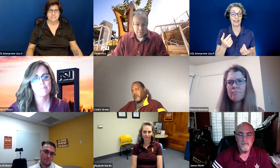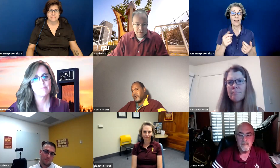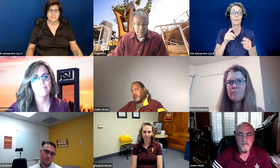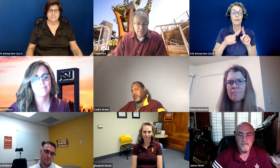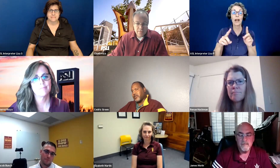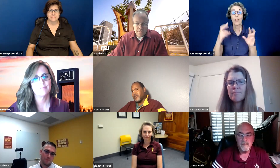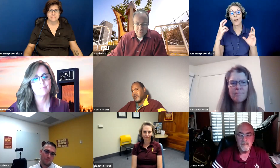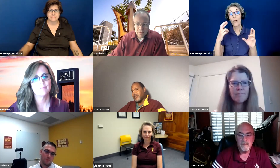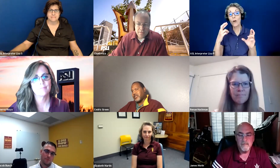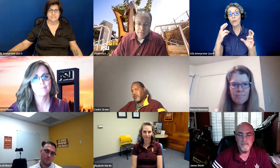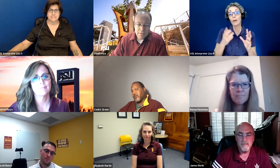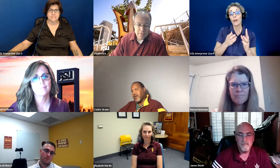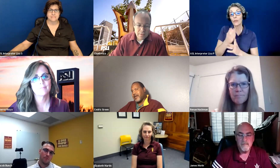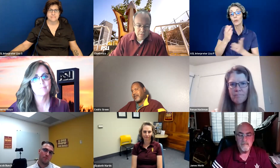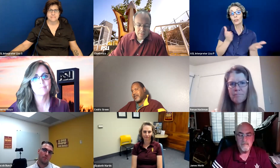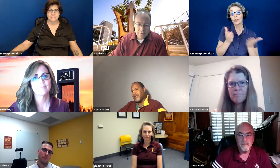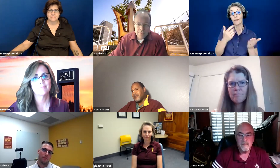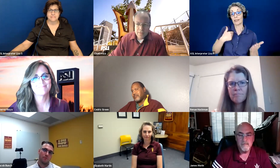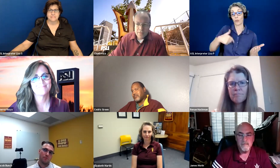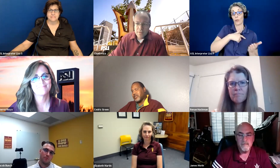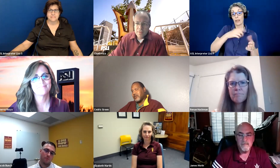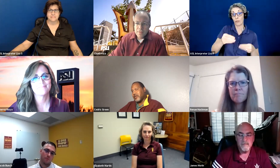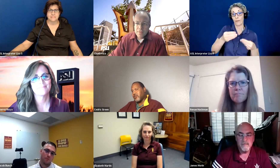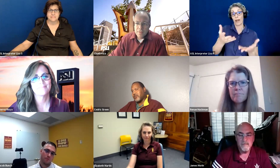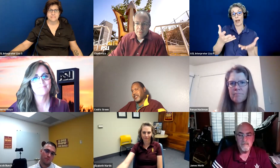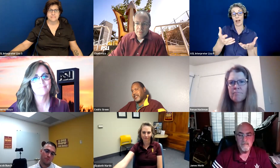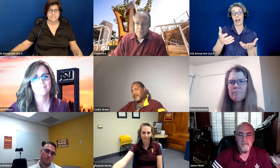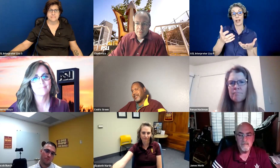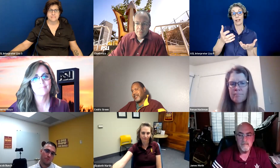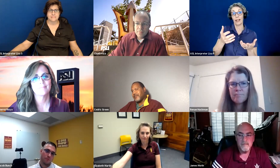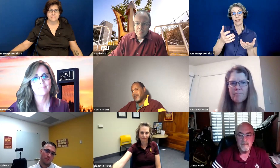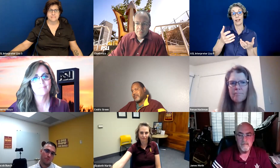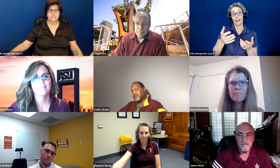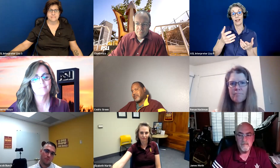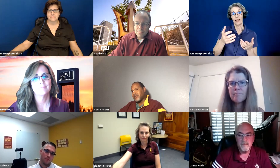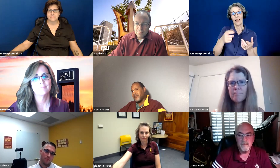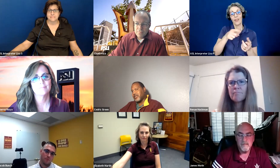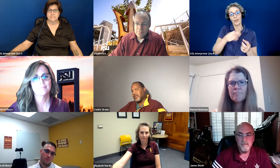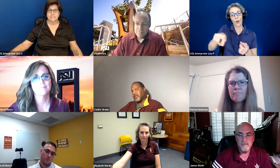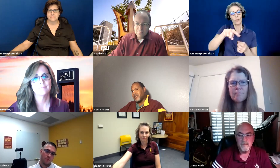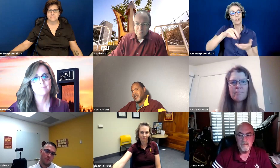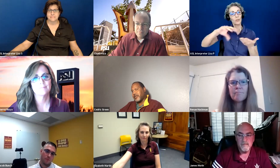through the services we provide you know we approach that level of equity.